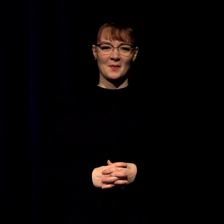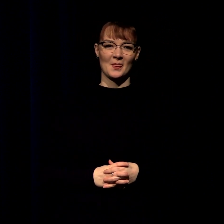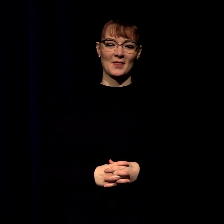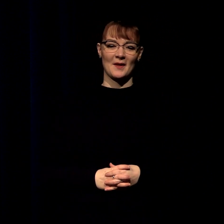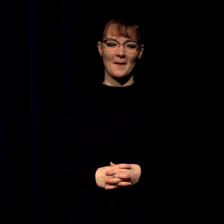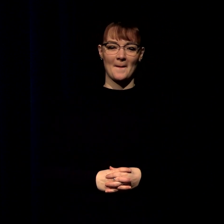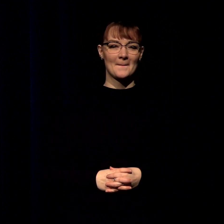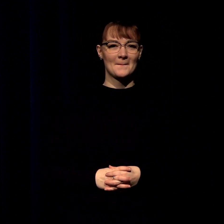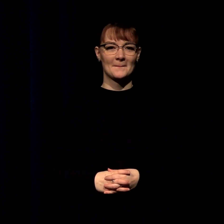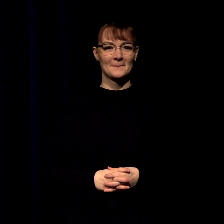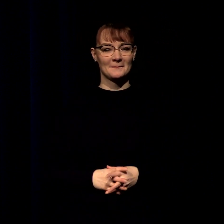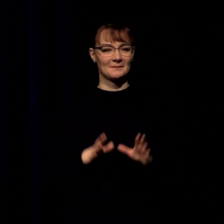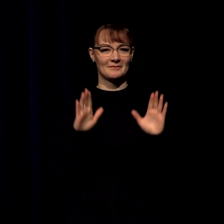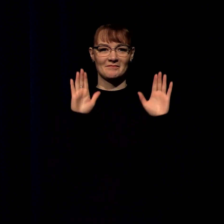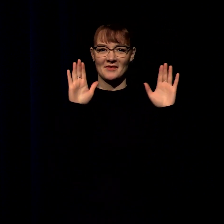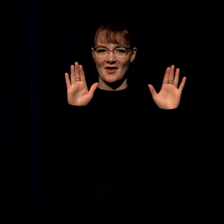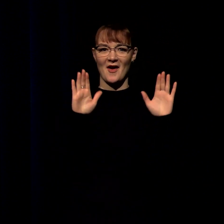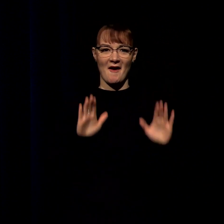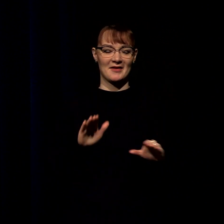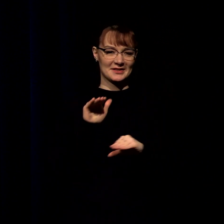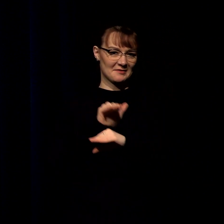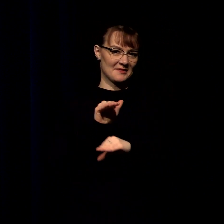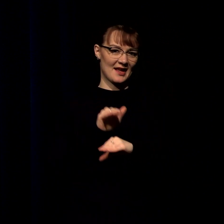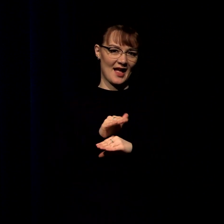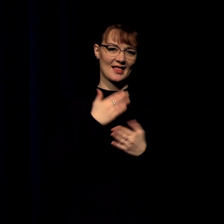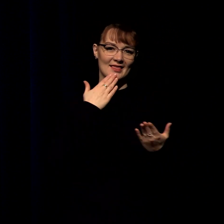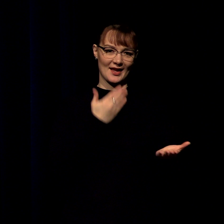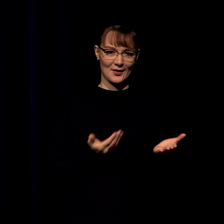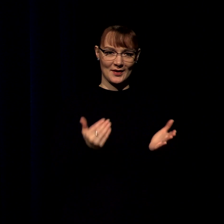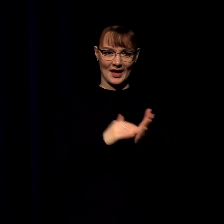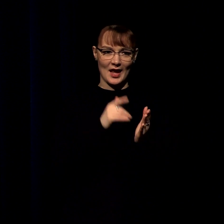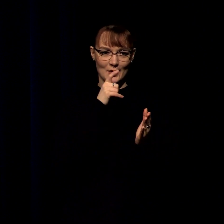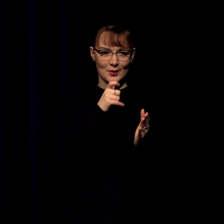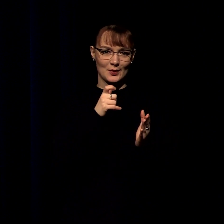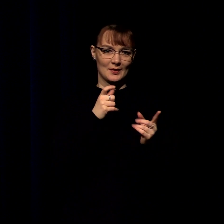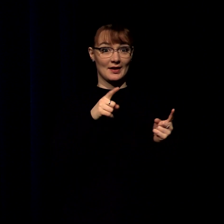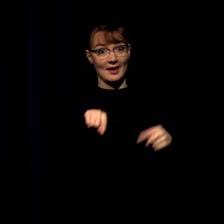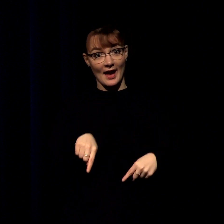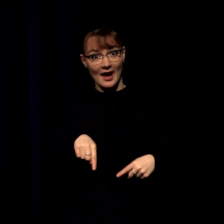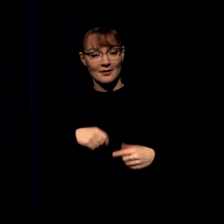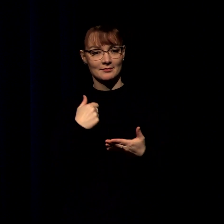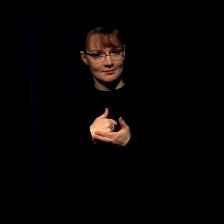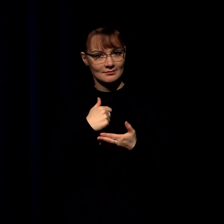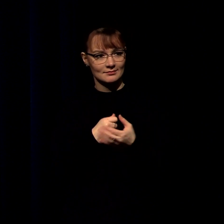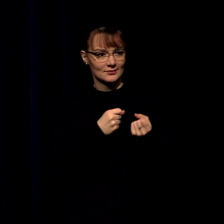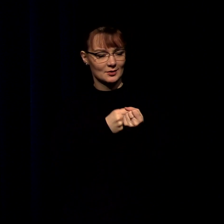Such an awesome night. And so thank you, again, to those of you that gave to make this possible to those of you that